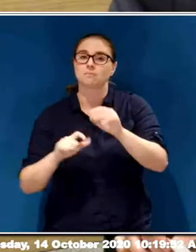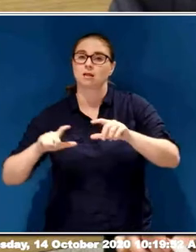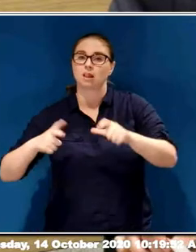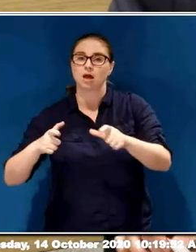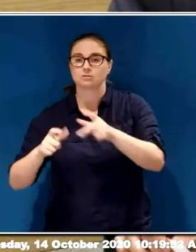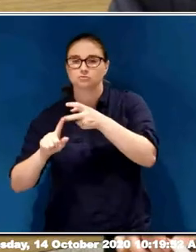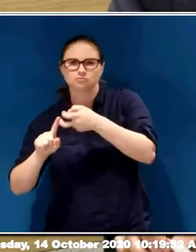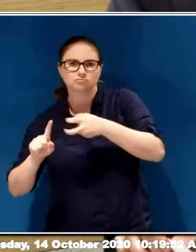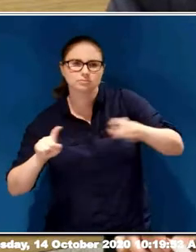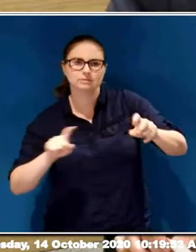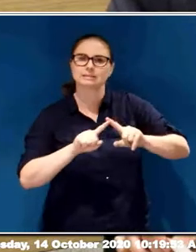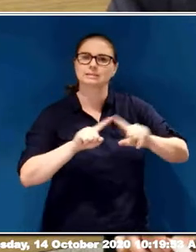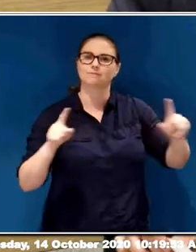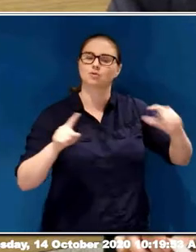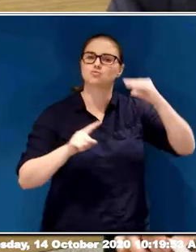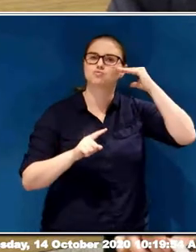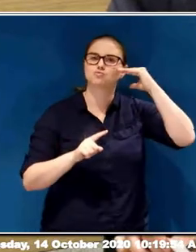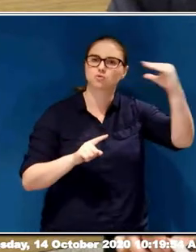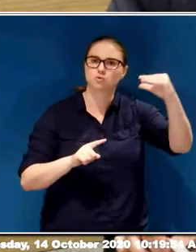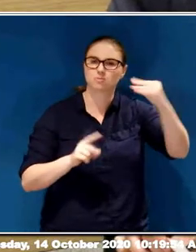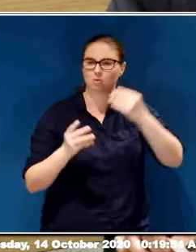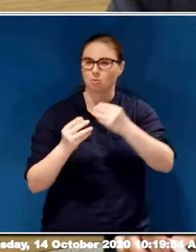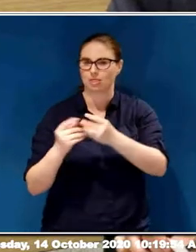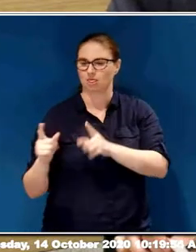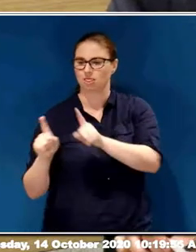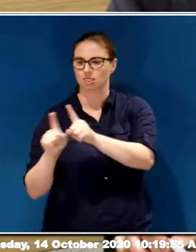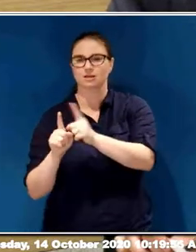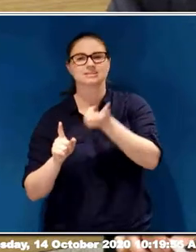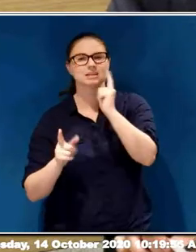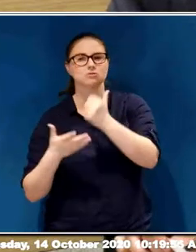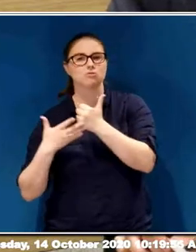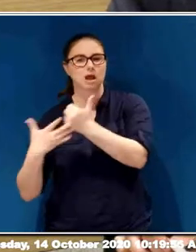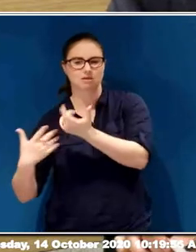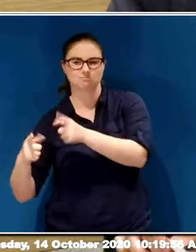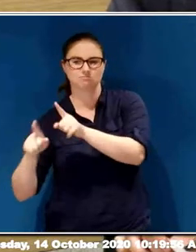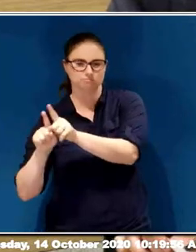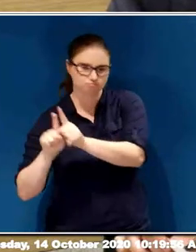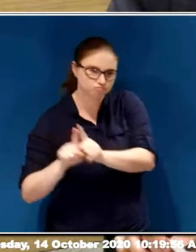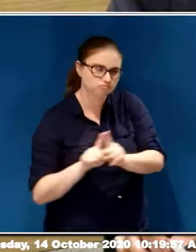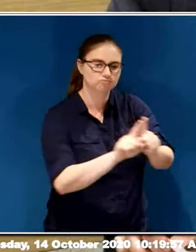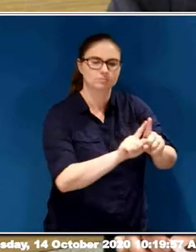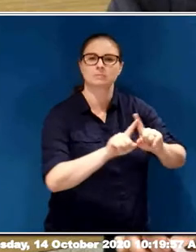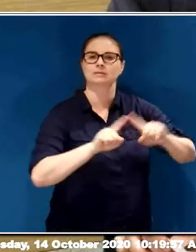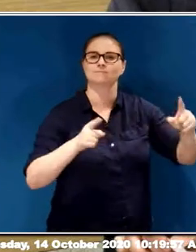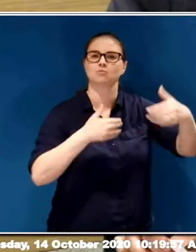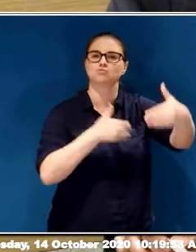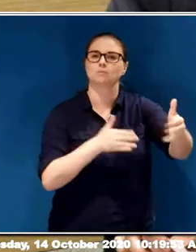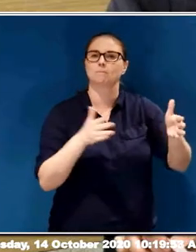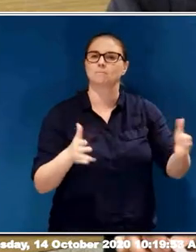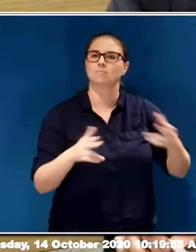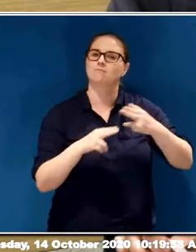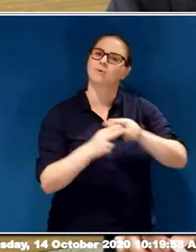And there were clear routines and expectations. Is that right? That's correct.